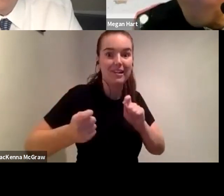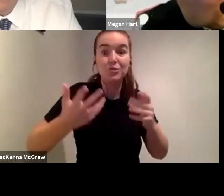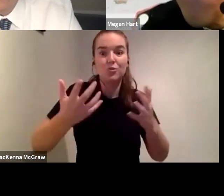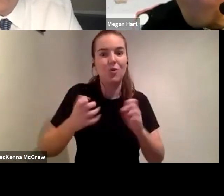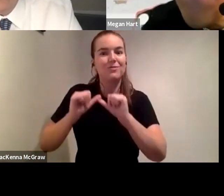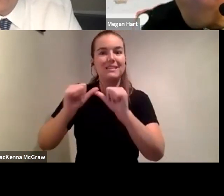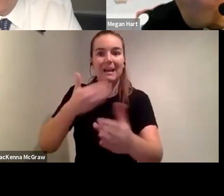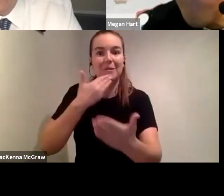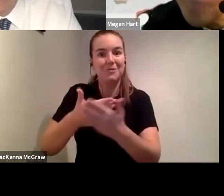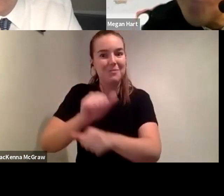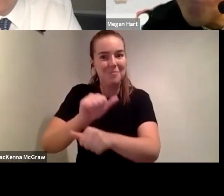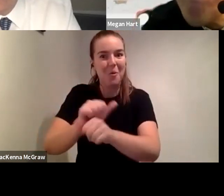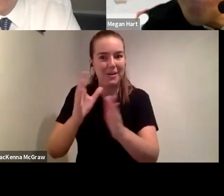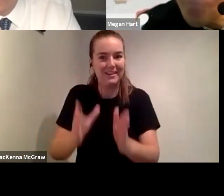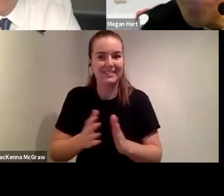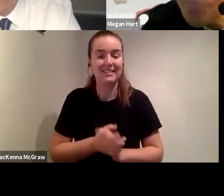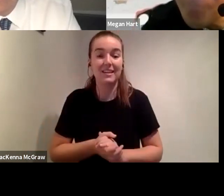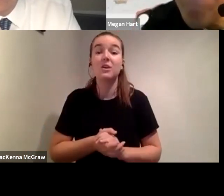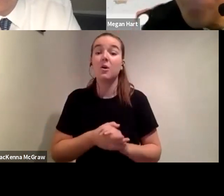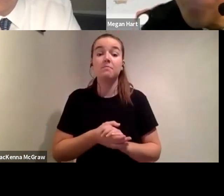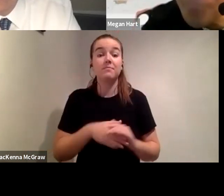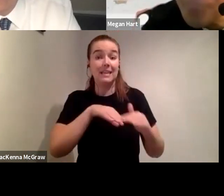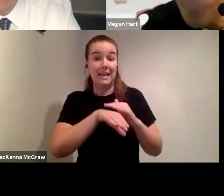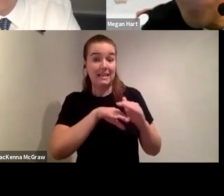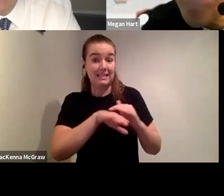We are living at a time when recruitment and retention are so important.